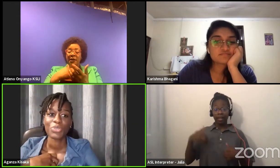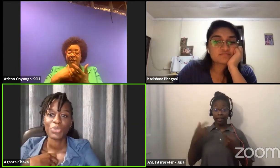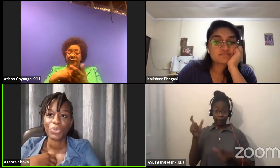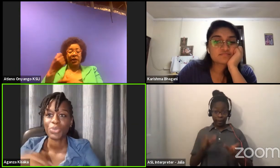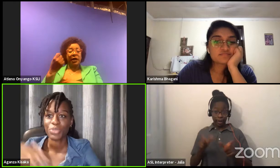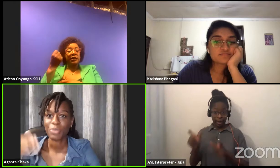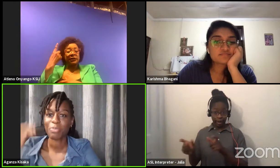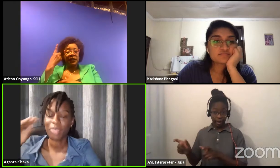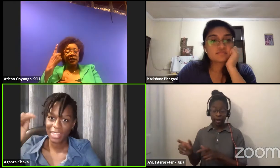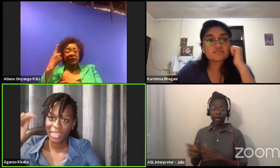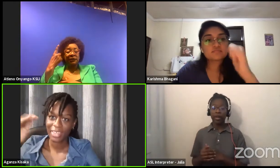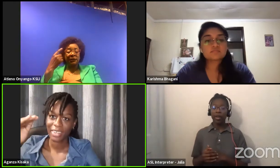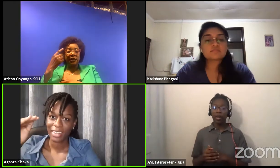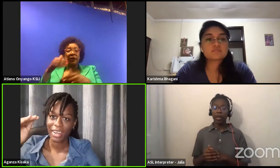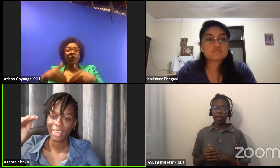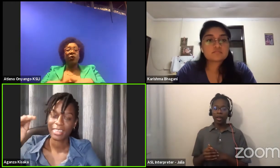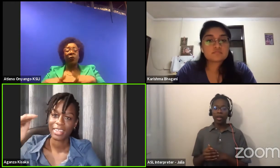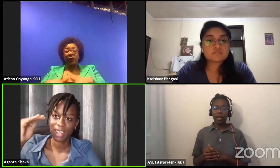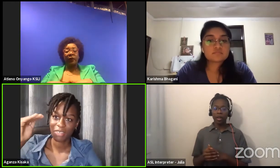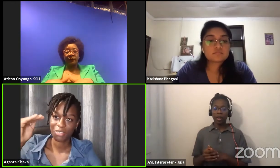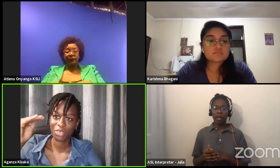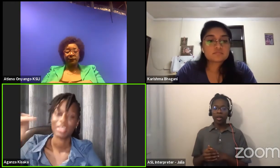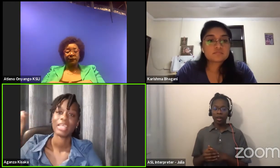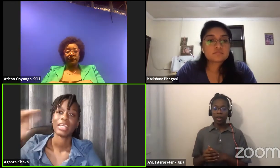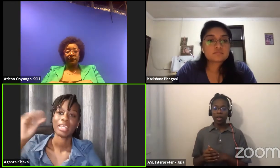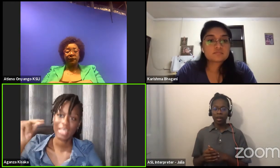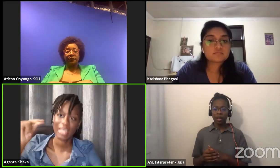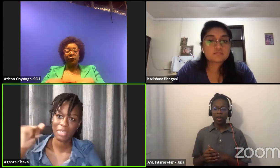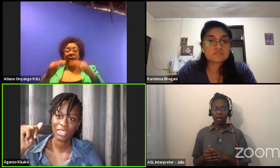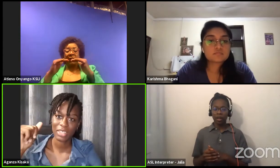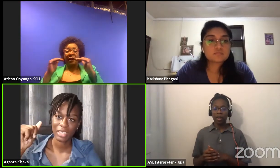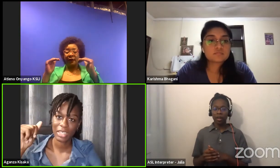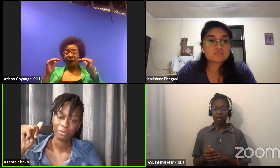to be at a level immediately,